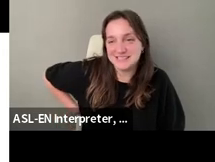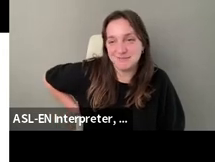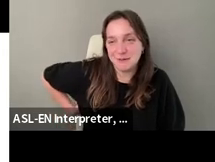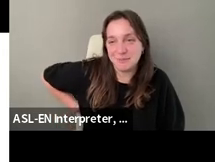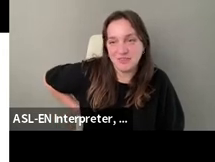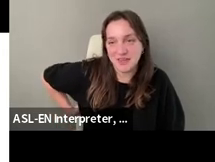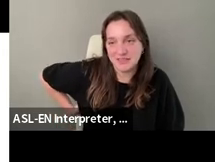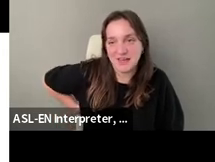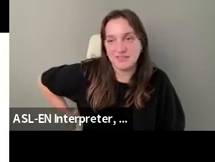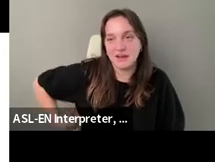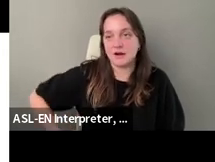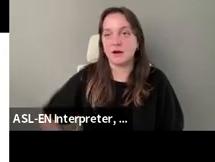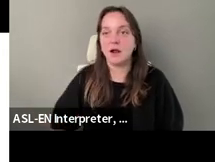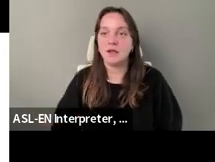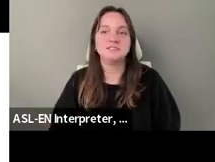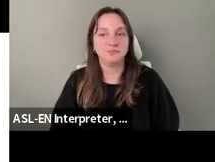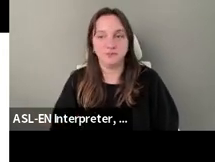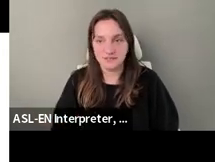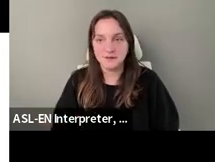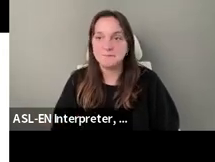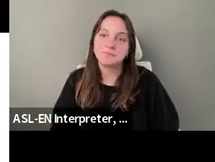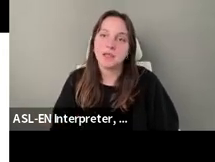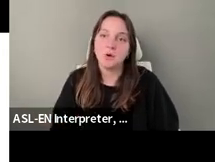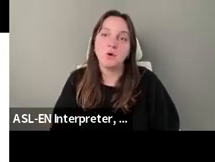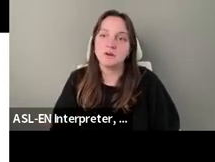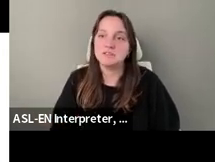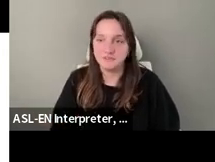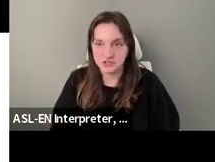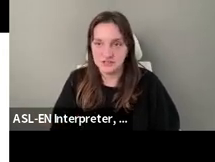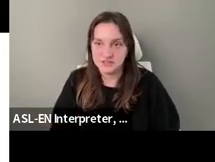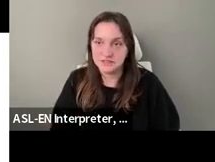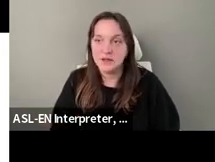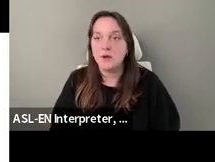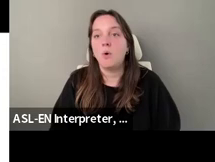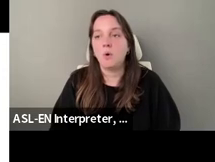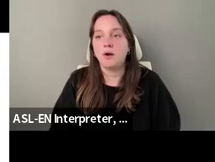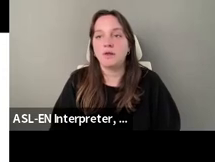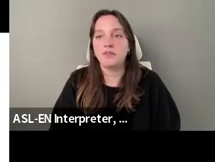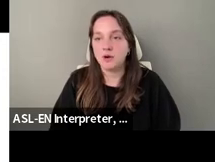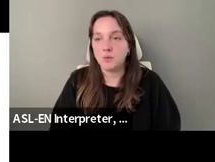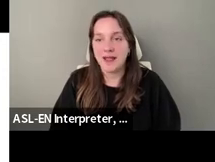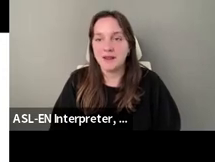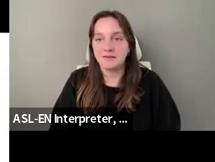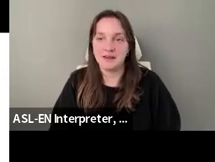might do is look at people and think that they're different or